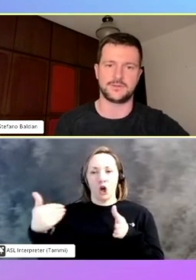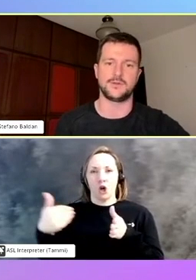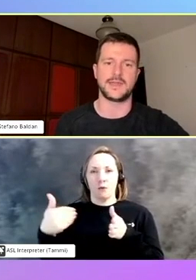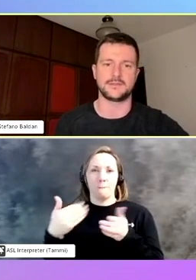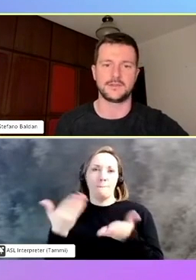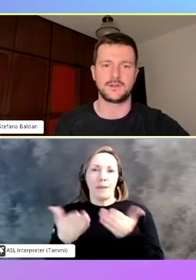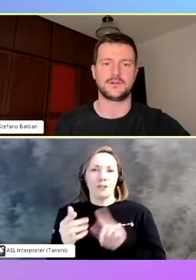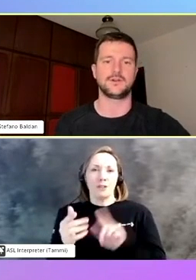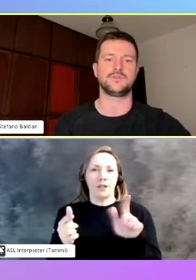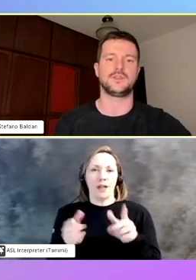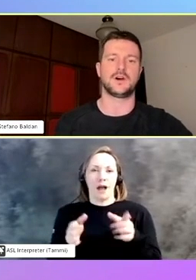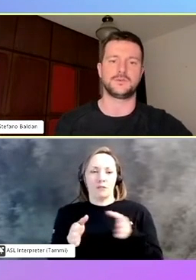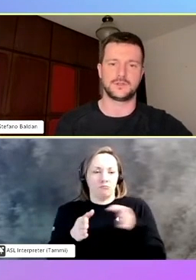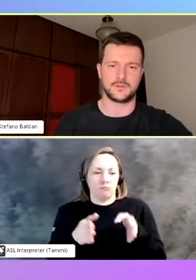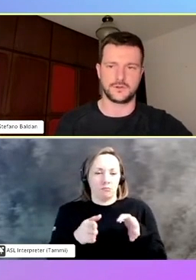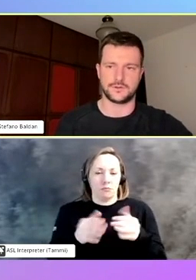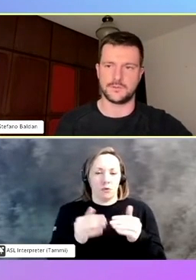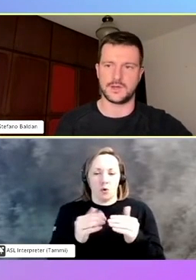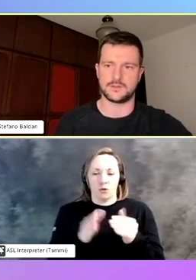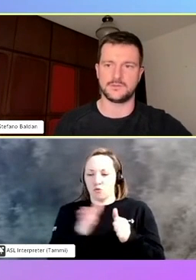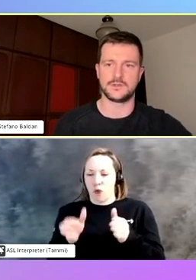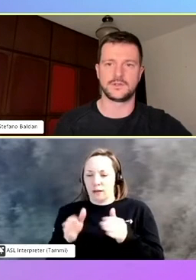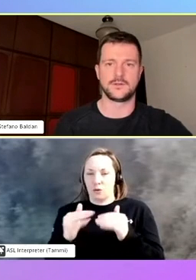Then we have meetings and workshops.